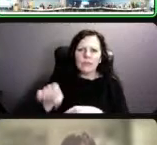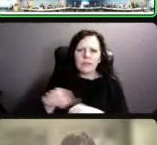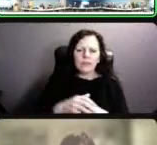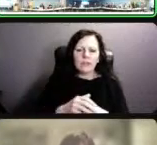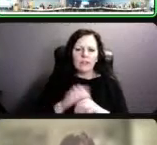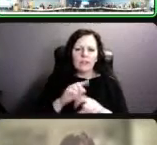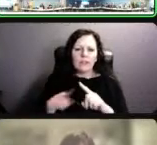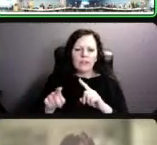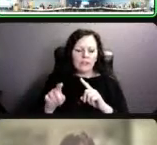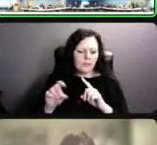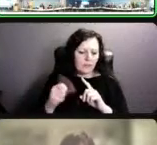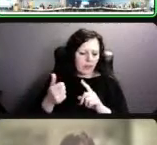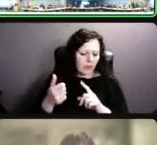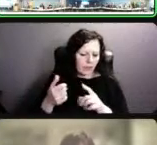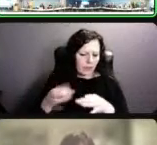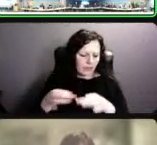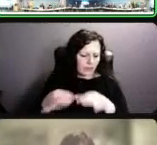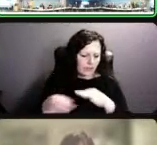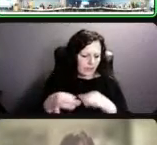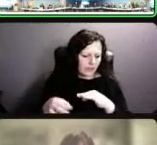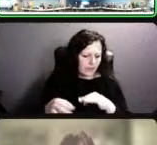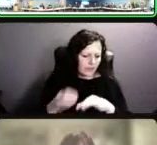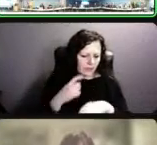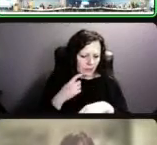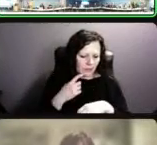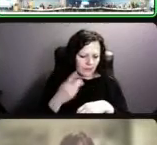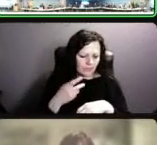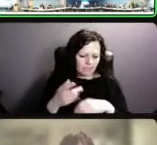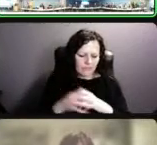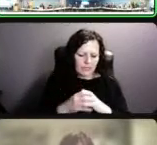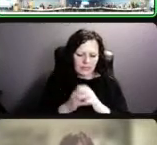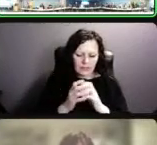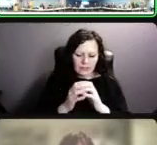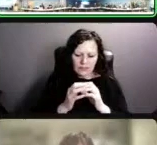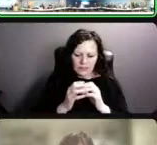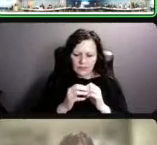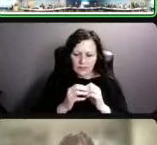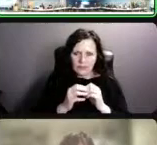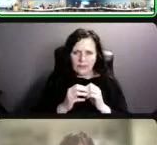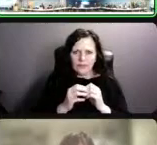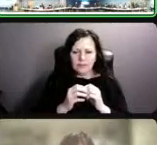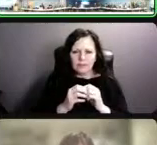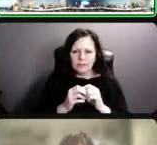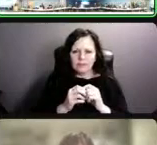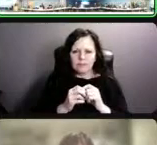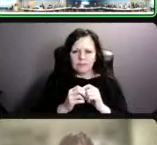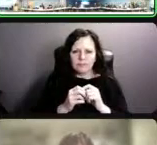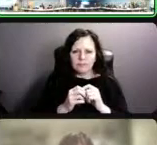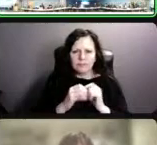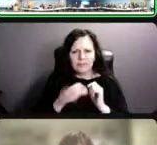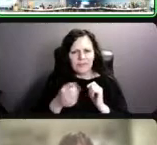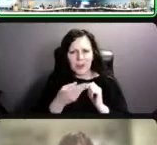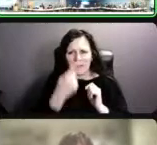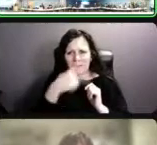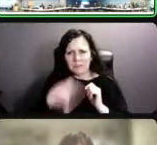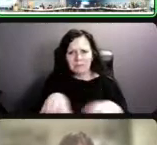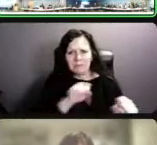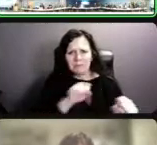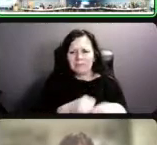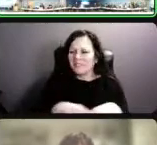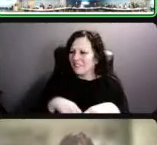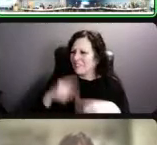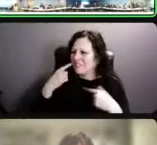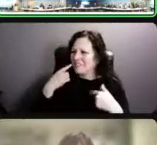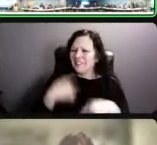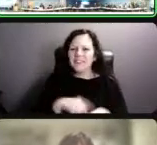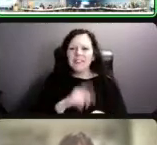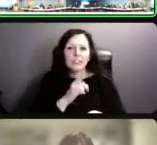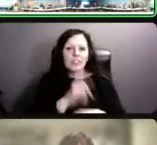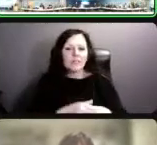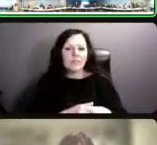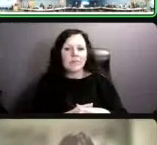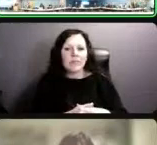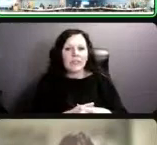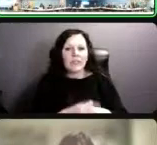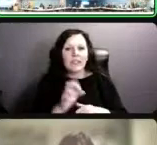THERE'S SOME OF THAT.